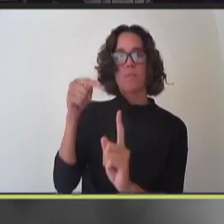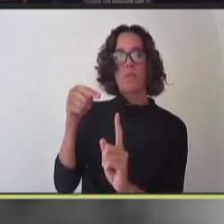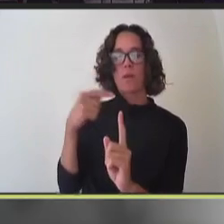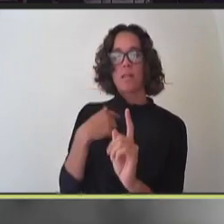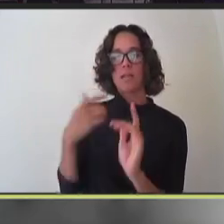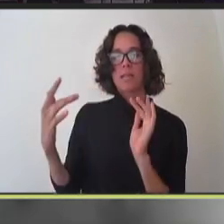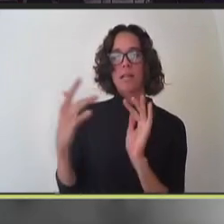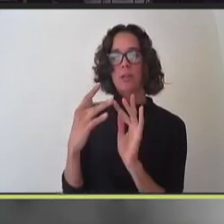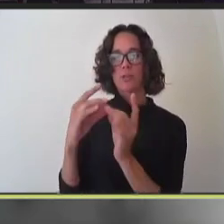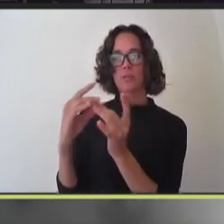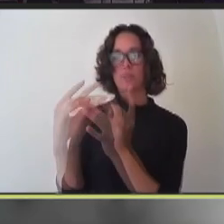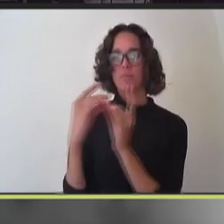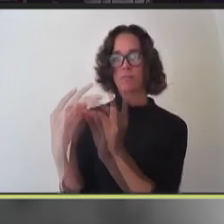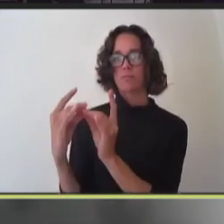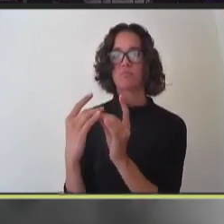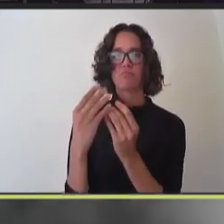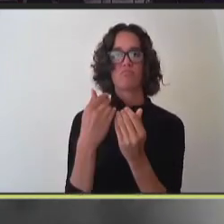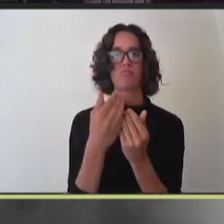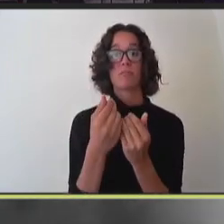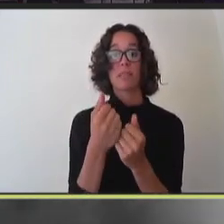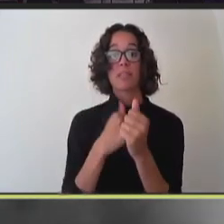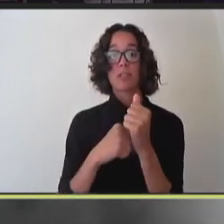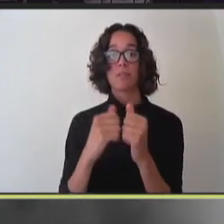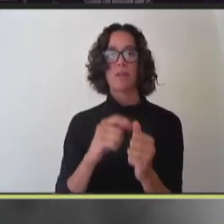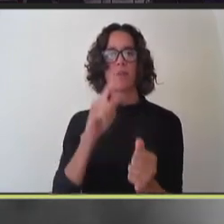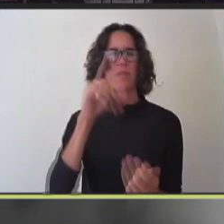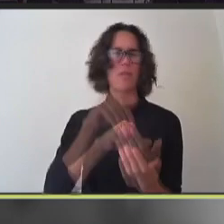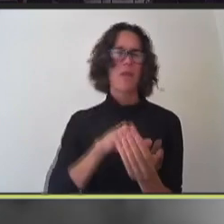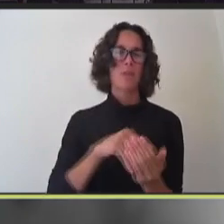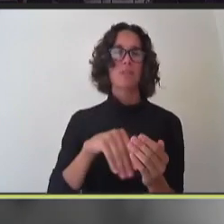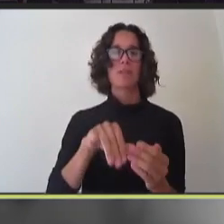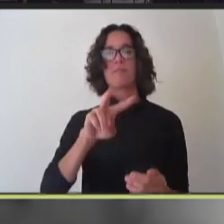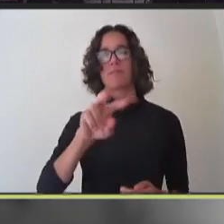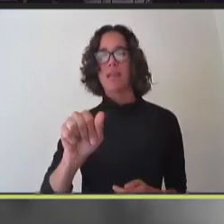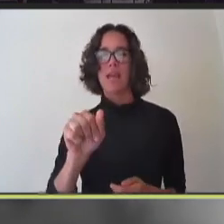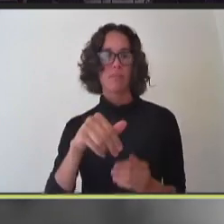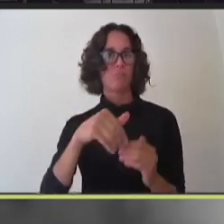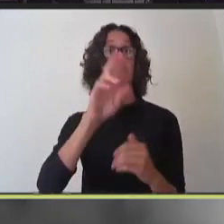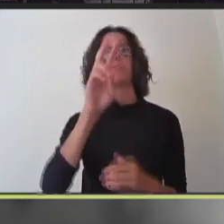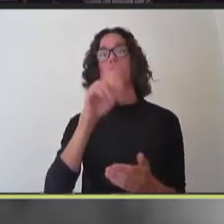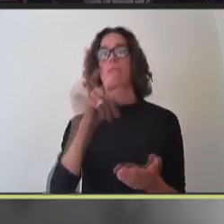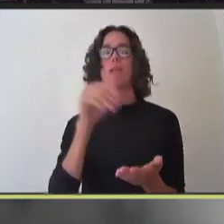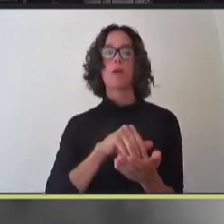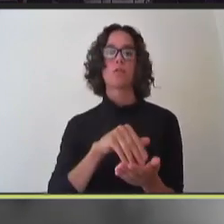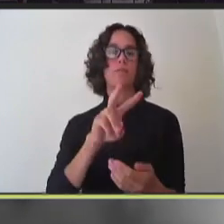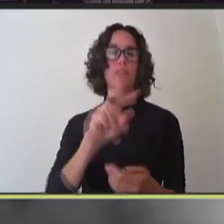VA facilities was able to pull immunization information, or that information gets pushed